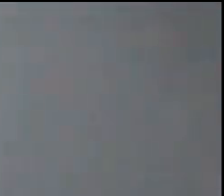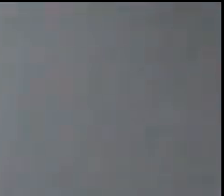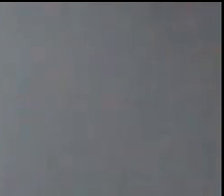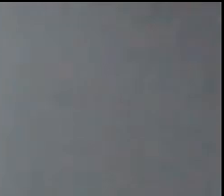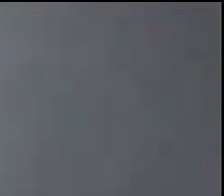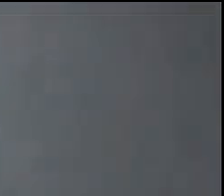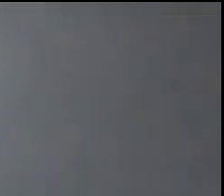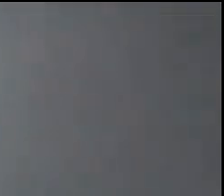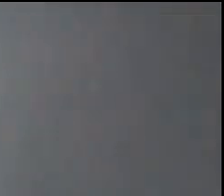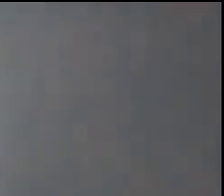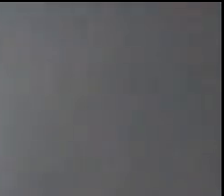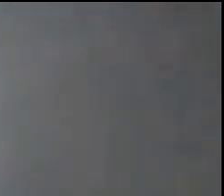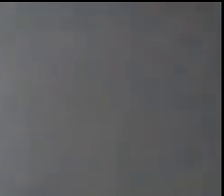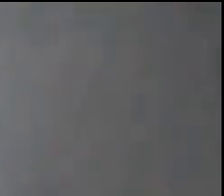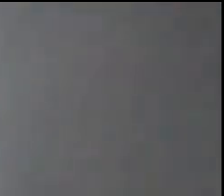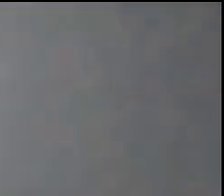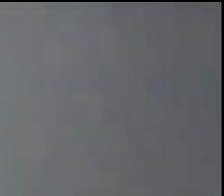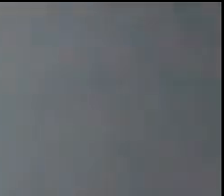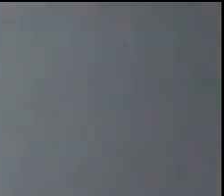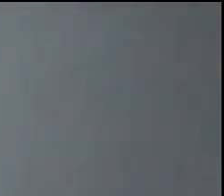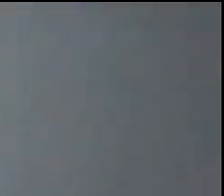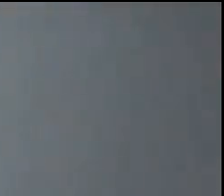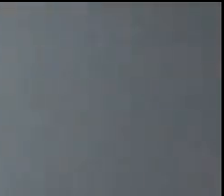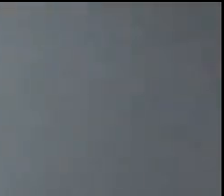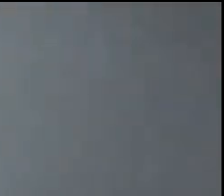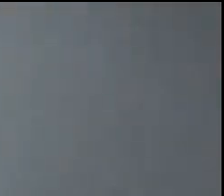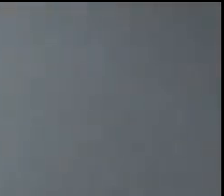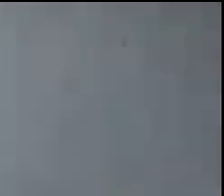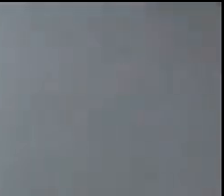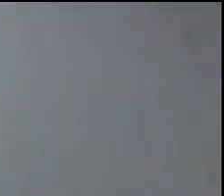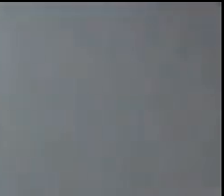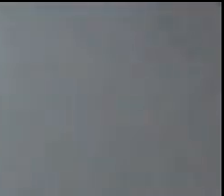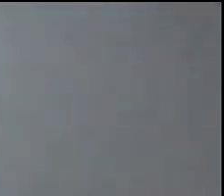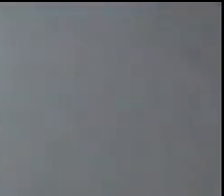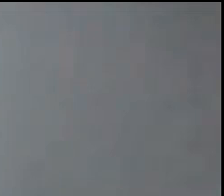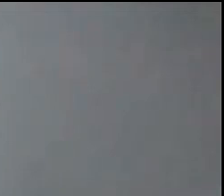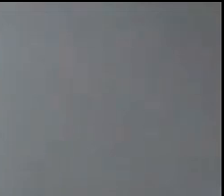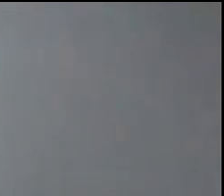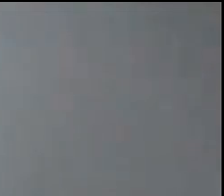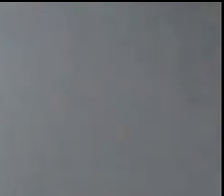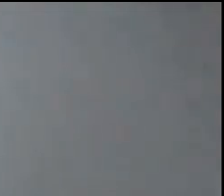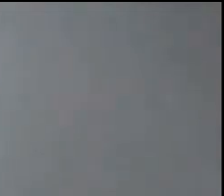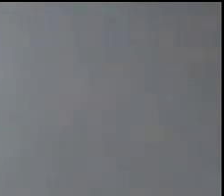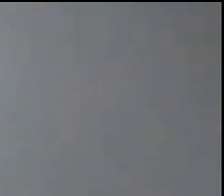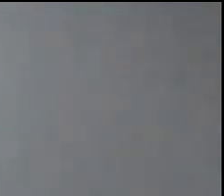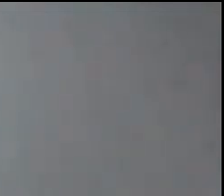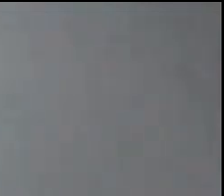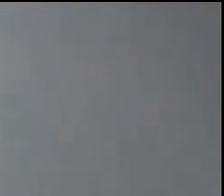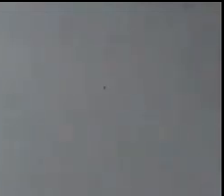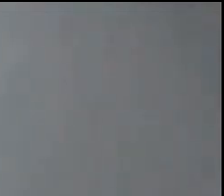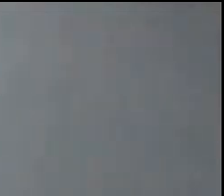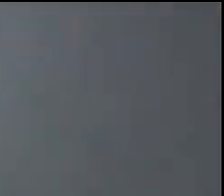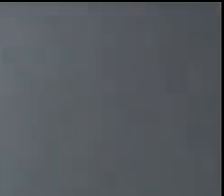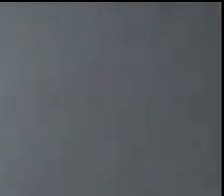and it is so important to learn from persons with disabilities on how social protection can be more meaningful to their realities